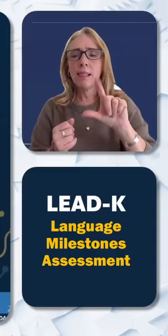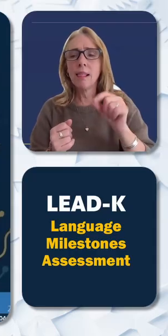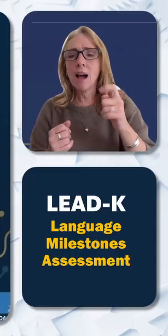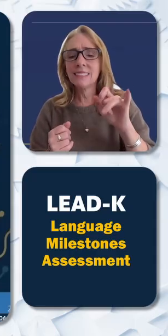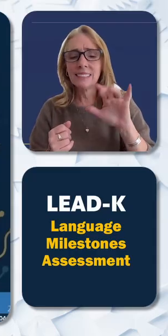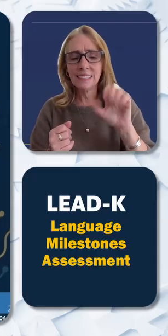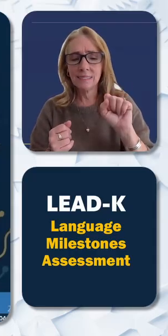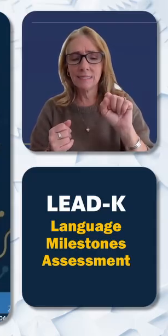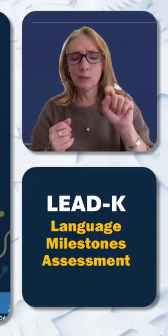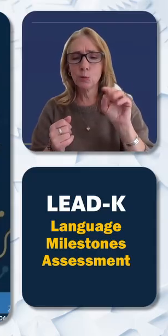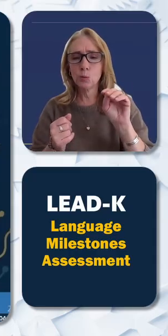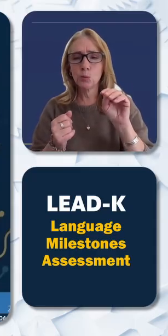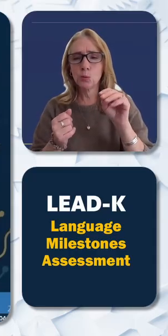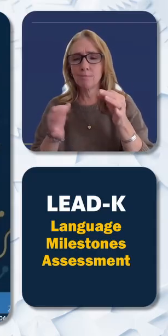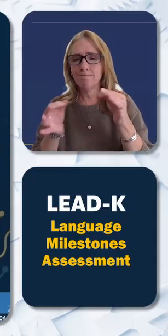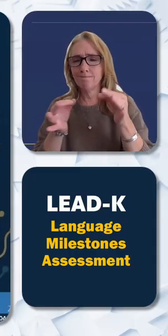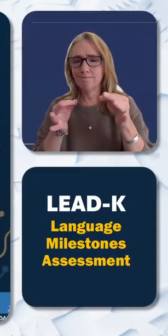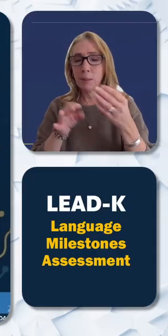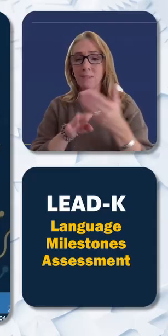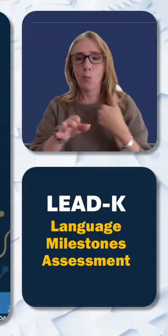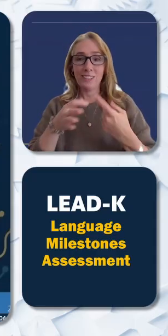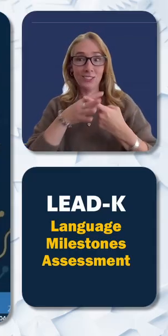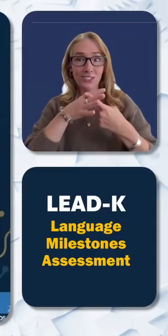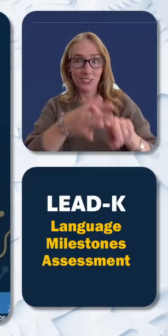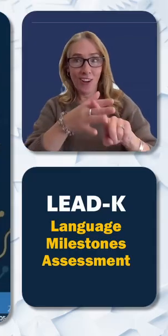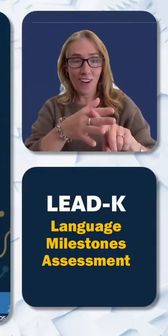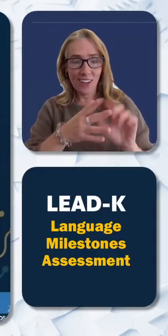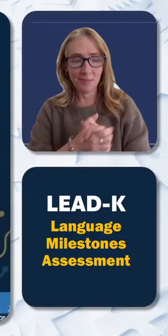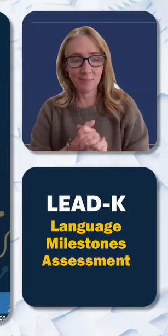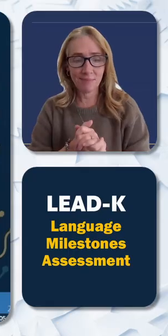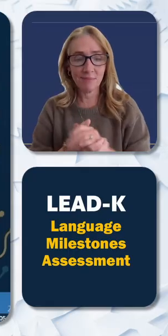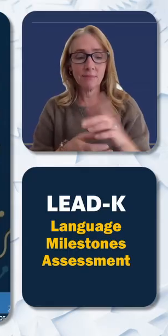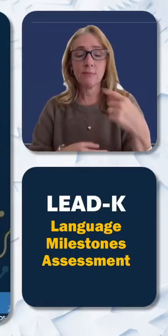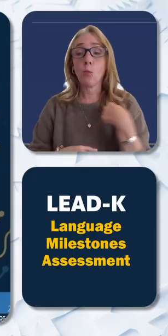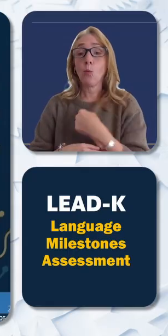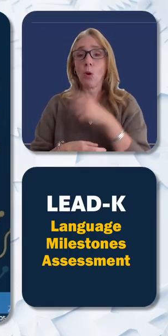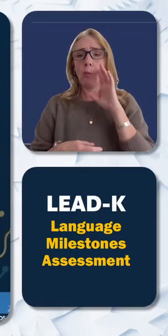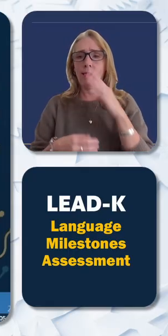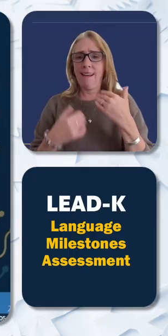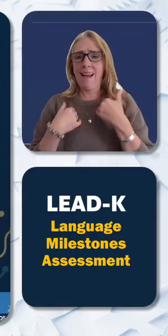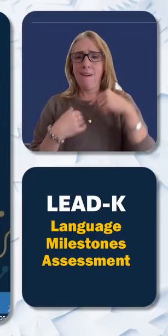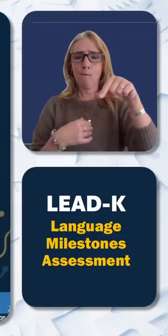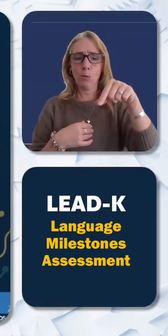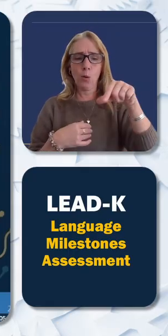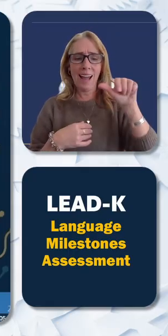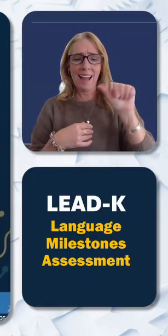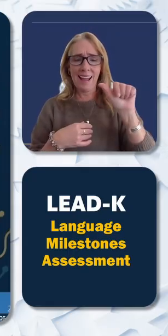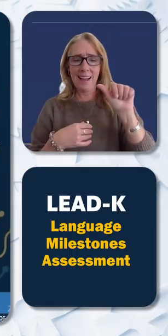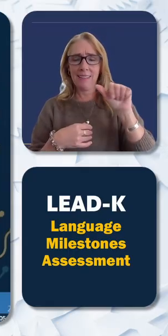We have a few quick logistics that I'd like to discuss before we dive into today's content.